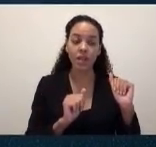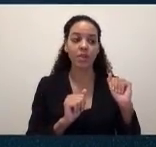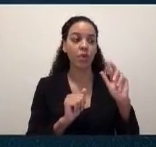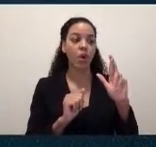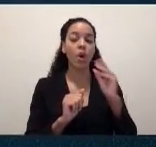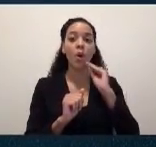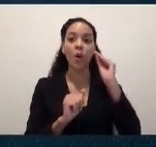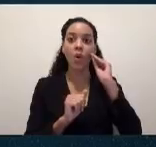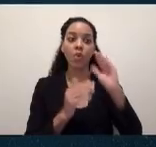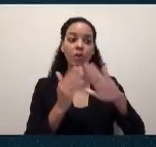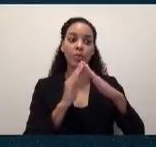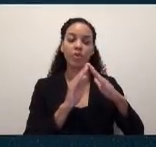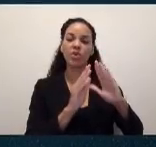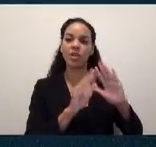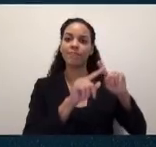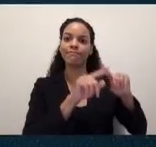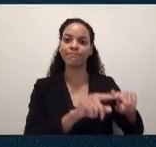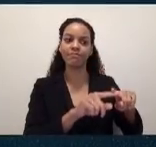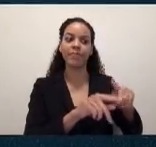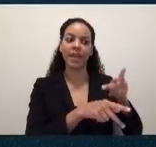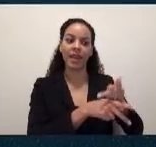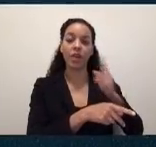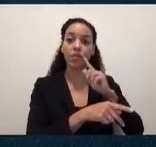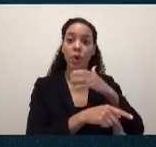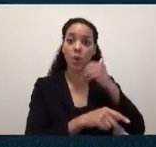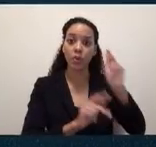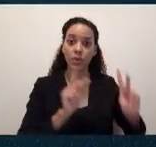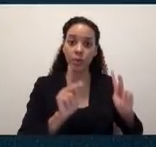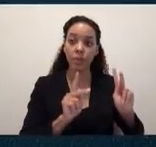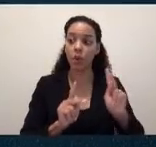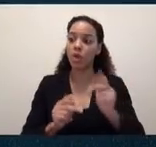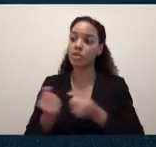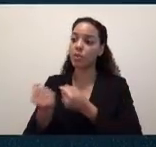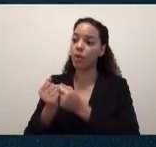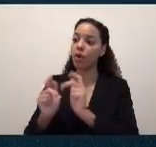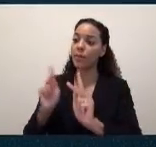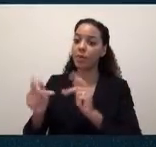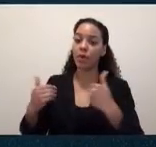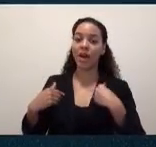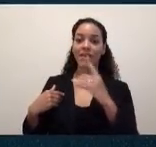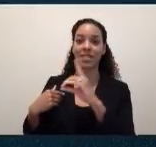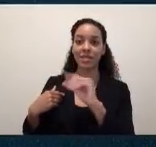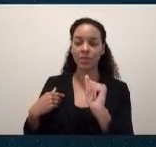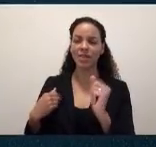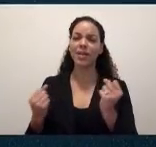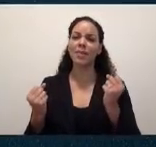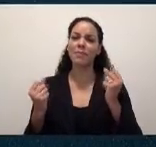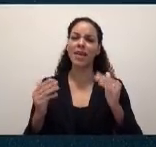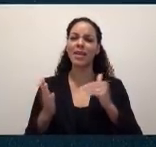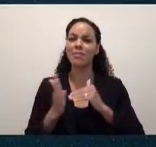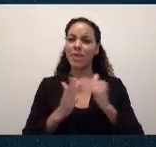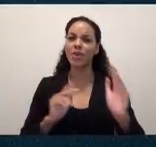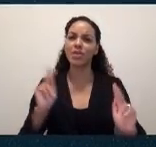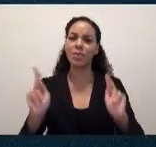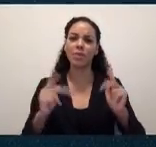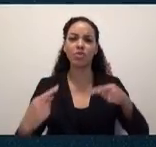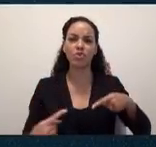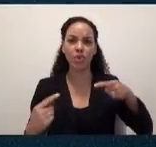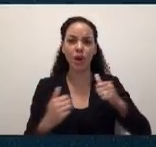or supports for people with disabilities. Millions of us have struggled with these needs that are fundamental to our families,